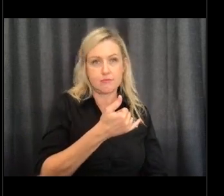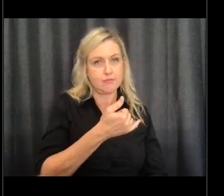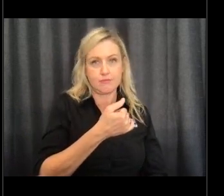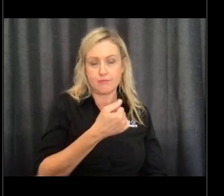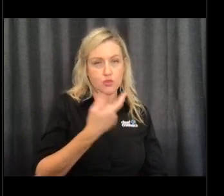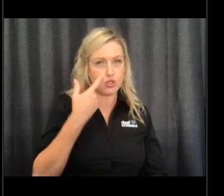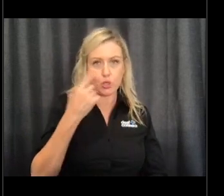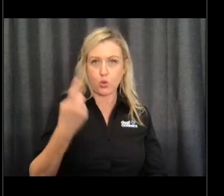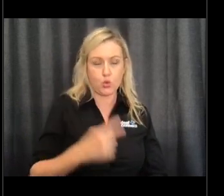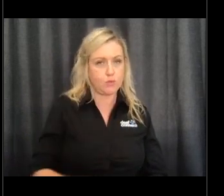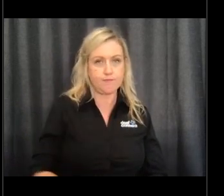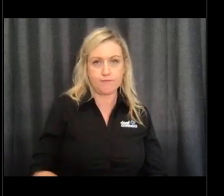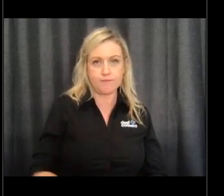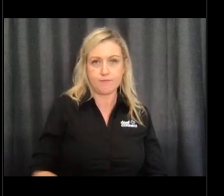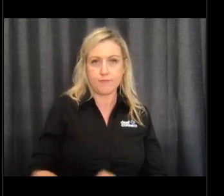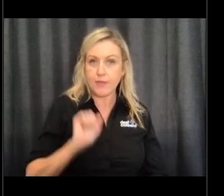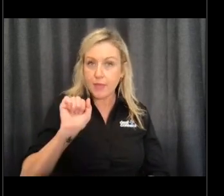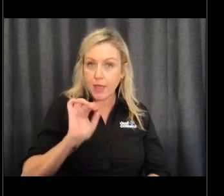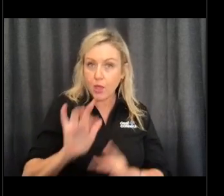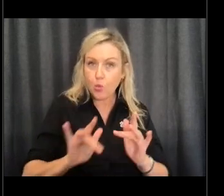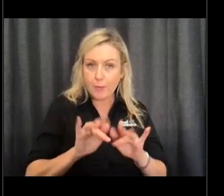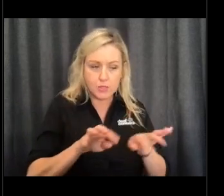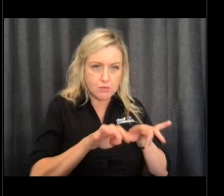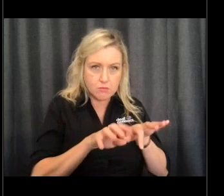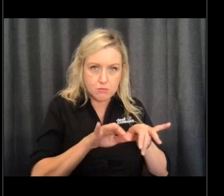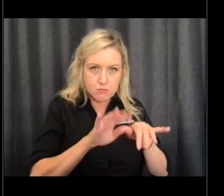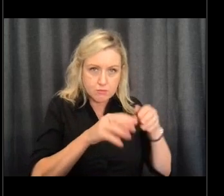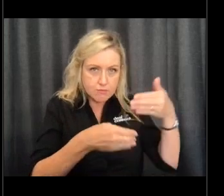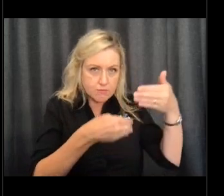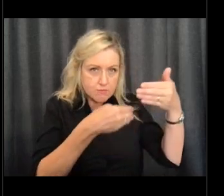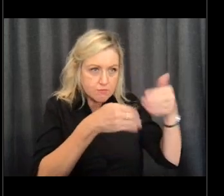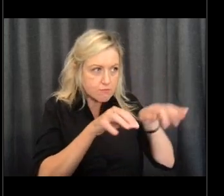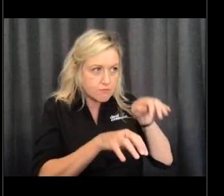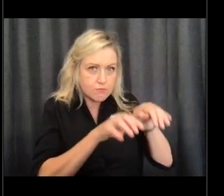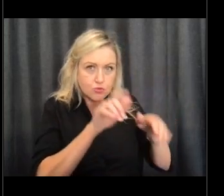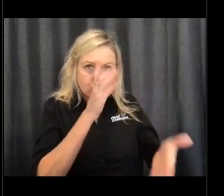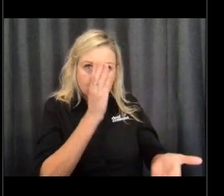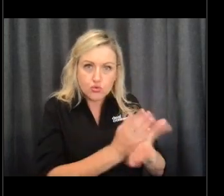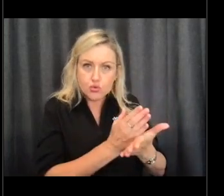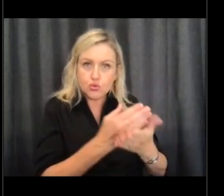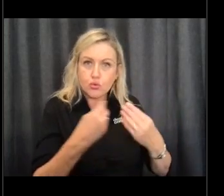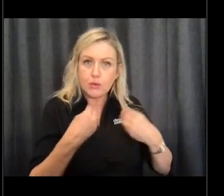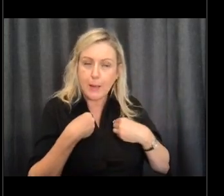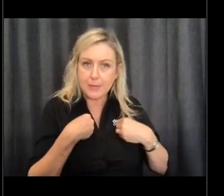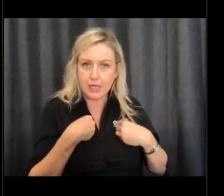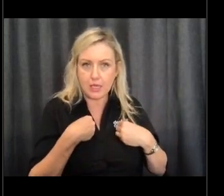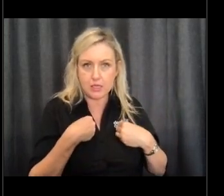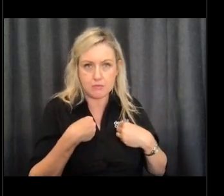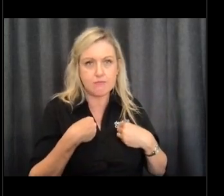Jump on the company's website and make sure it's a valid phone number. Scammers are sophisticated these days.